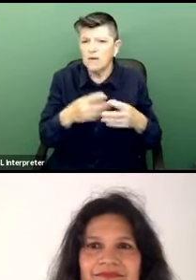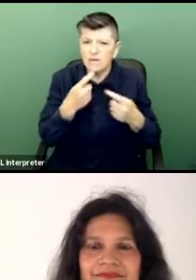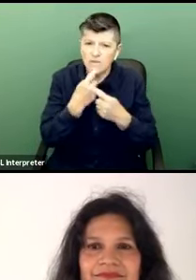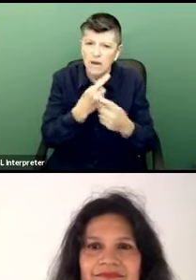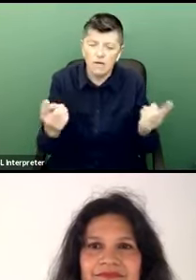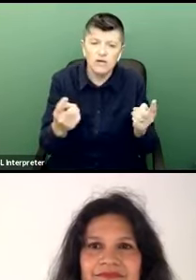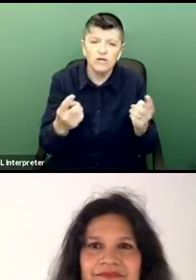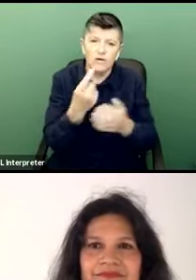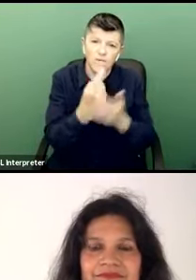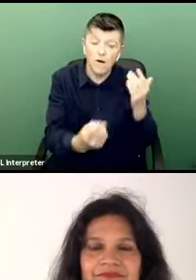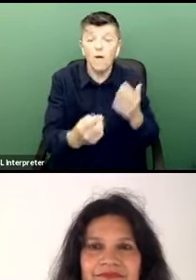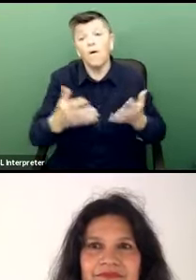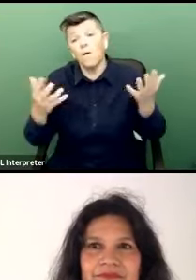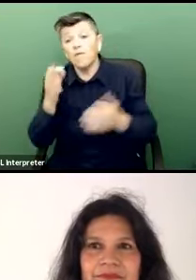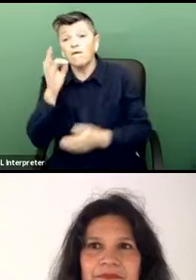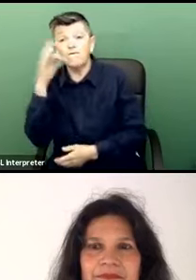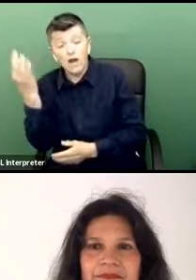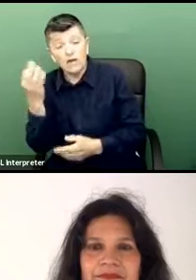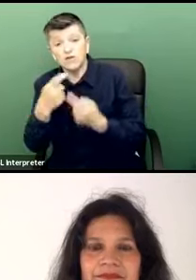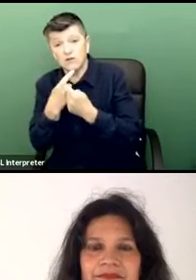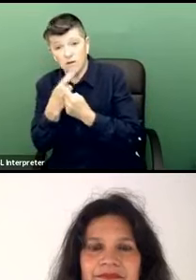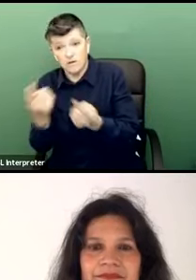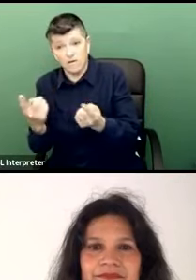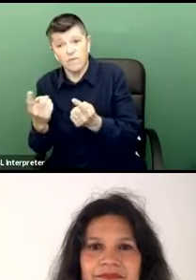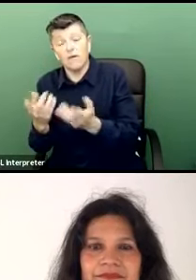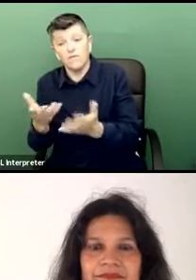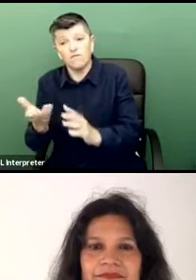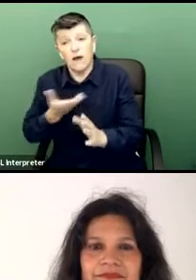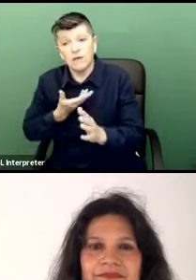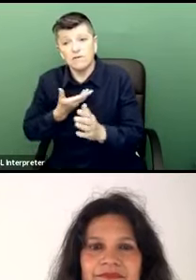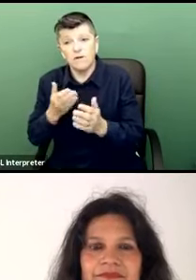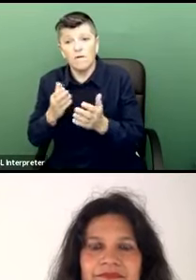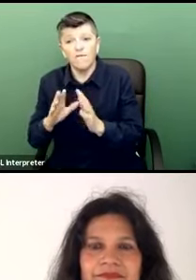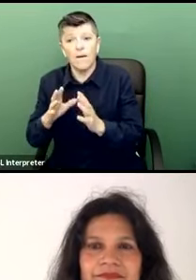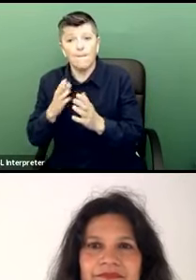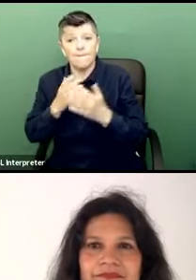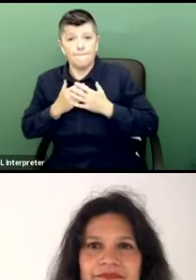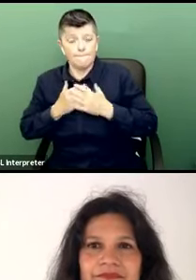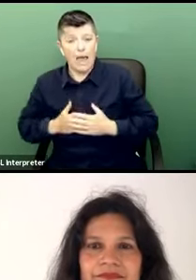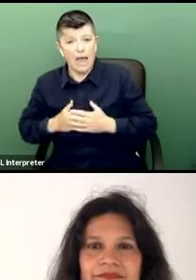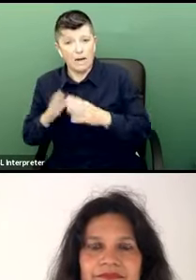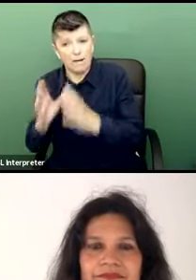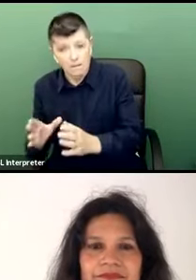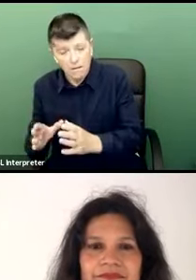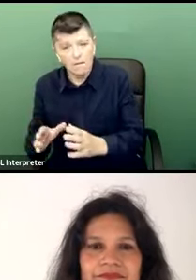downs in India it's a bleak picture what the